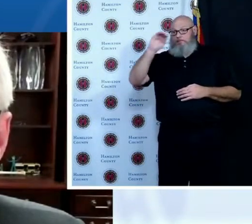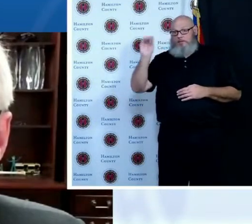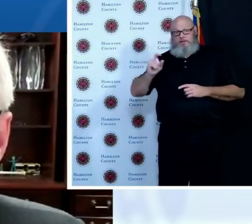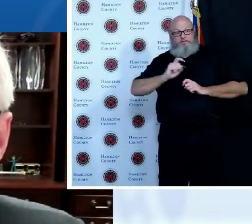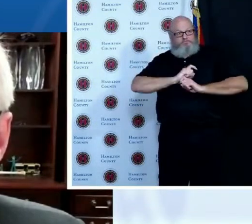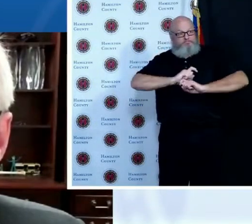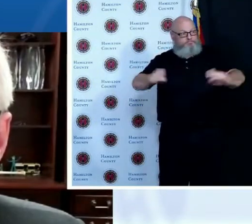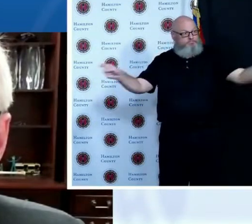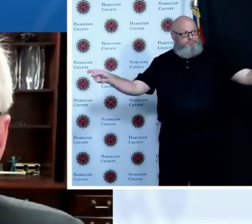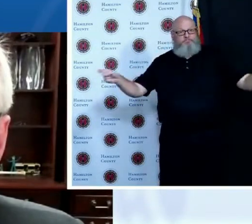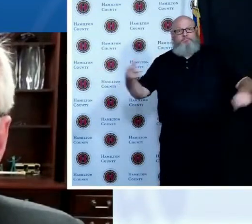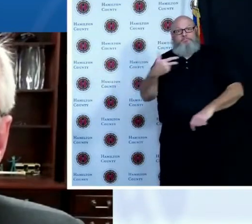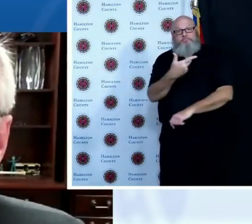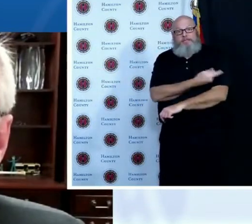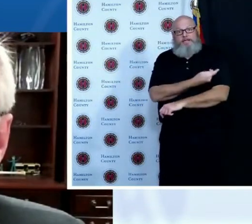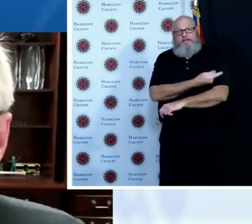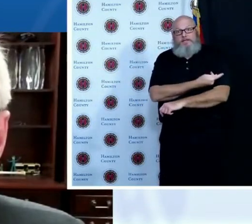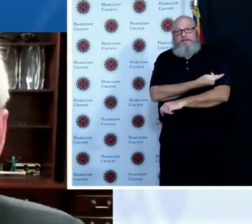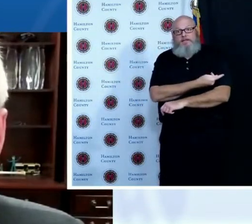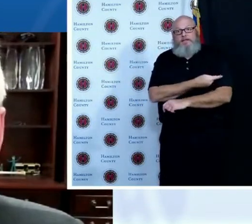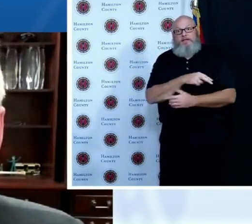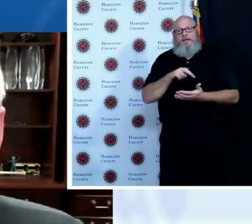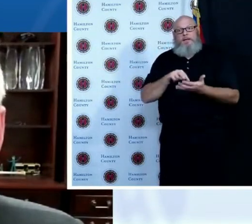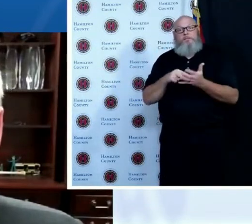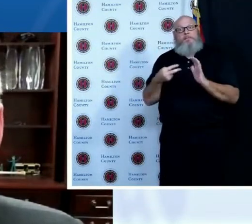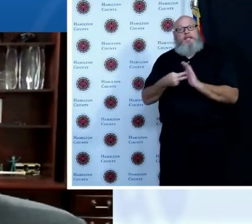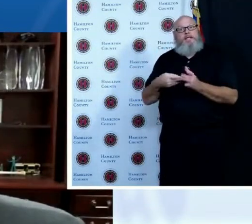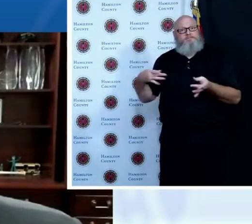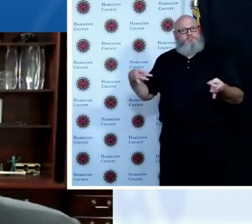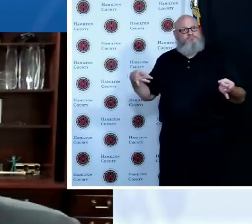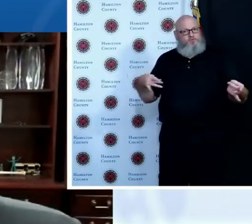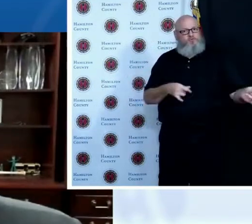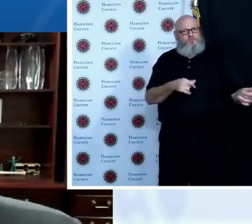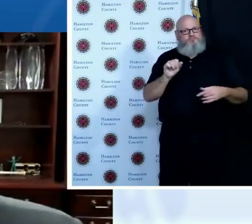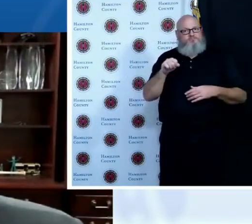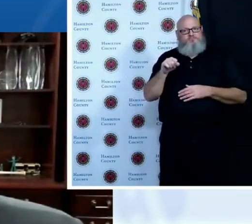in southwest Ohio I think the rollout has been has been relatively smooth and